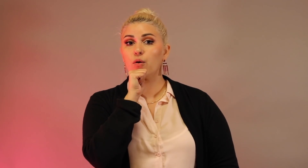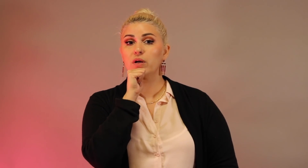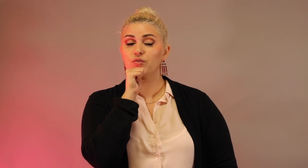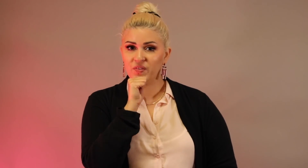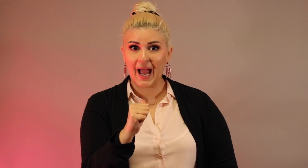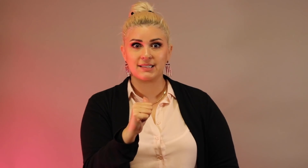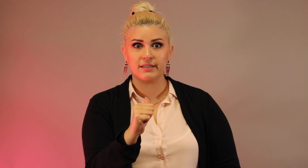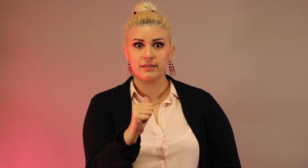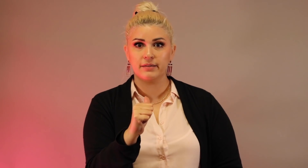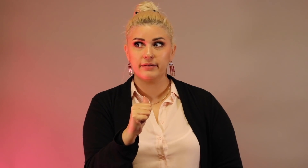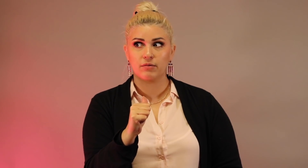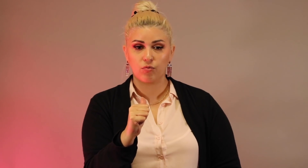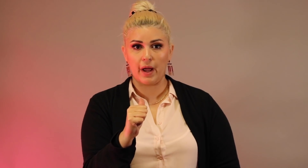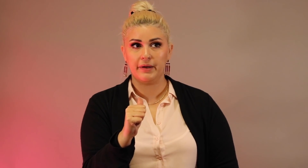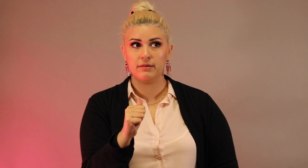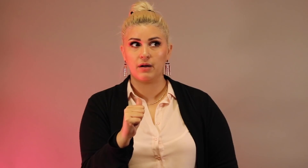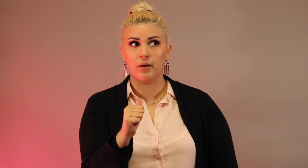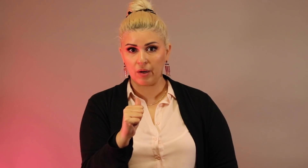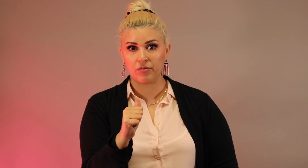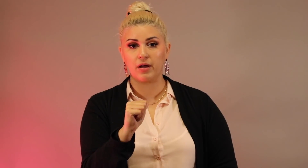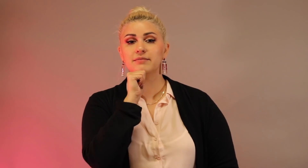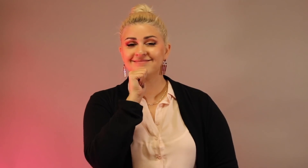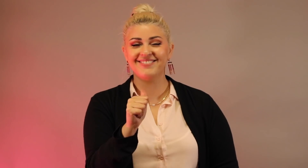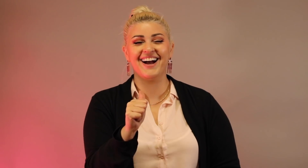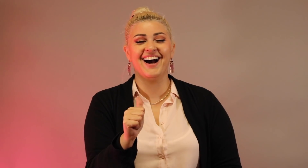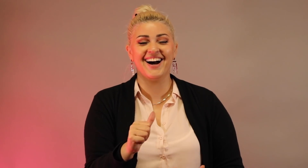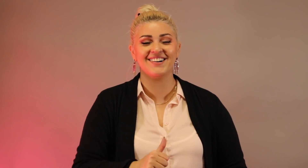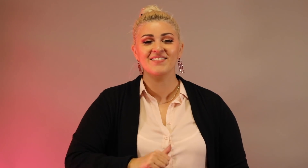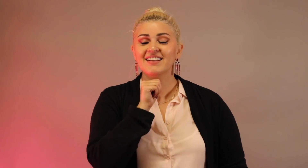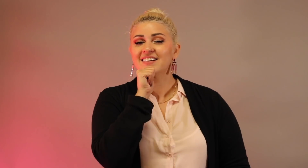I will not run a marathon.